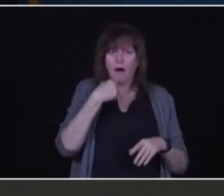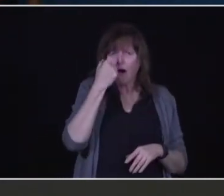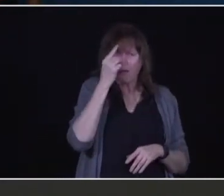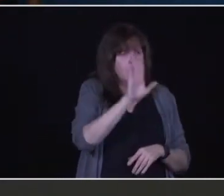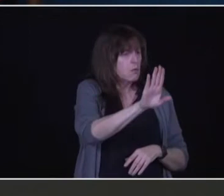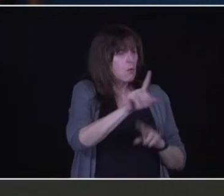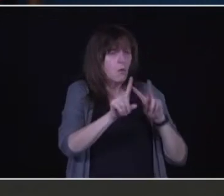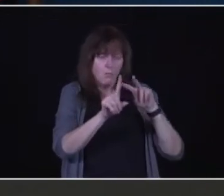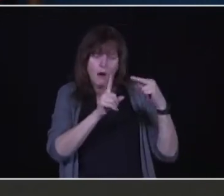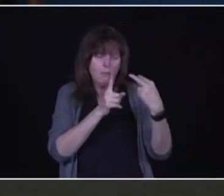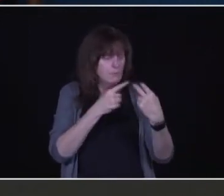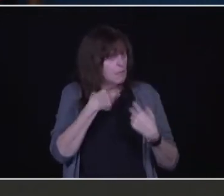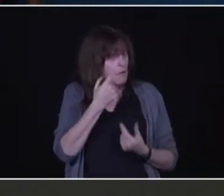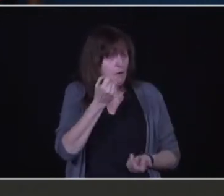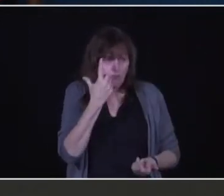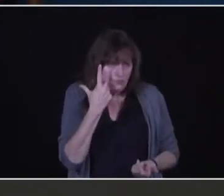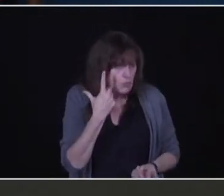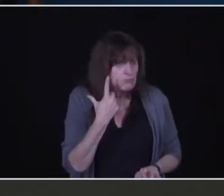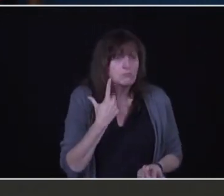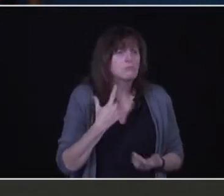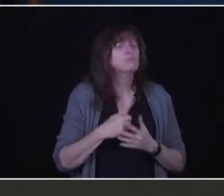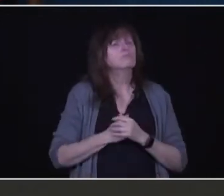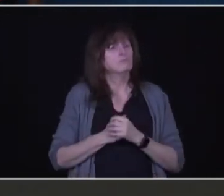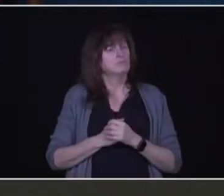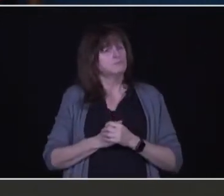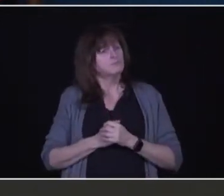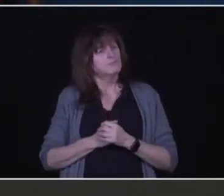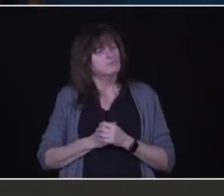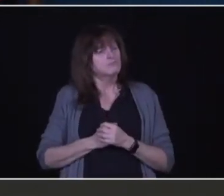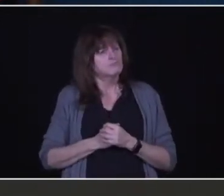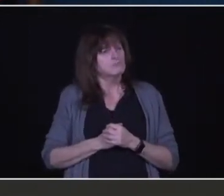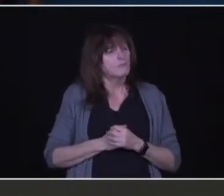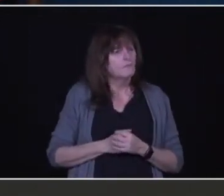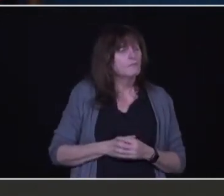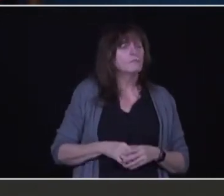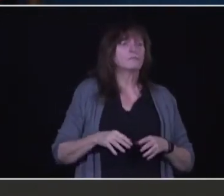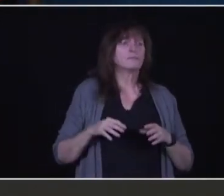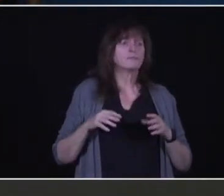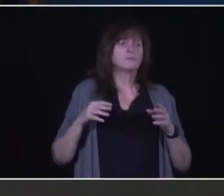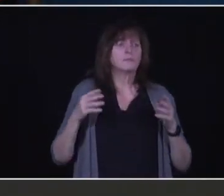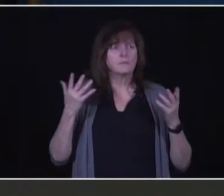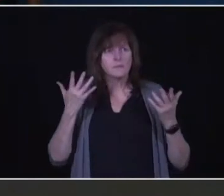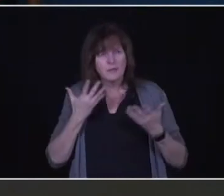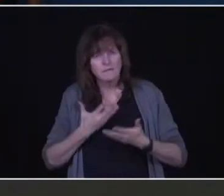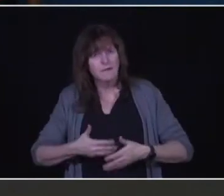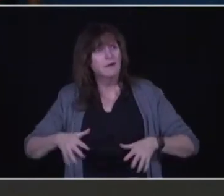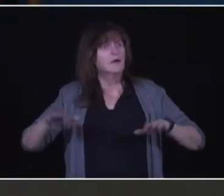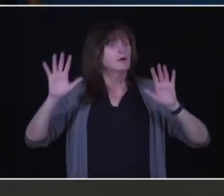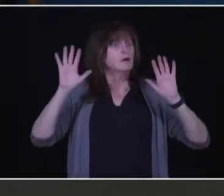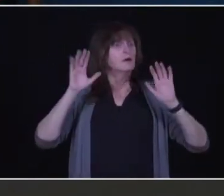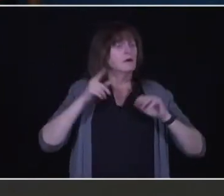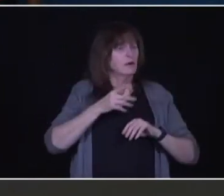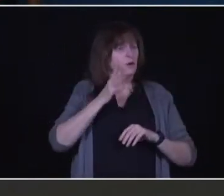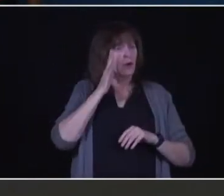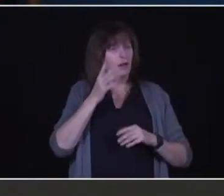, you know, this is all said and done we will look at all 34 public health units.